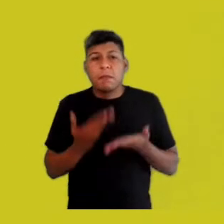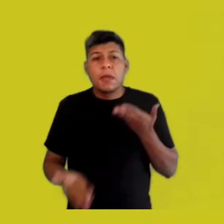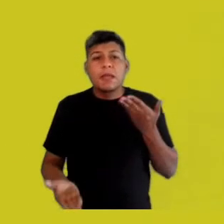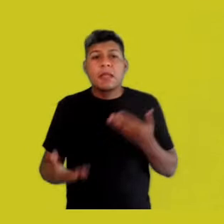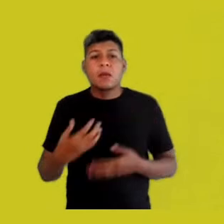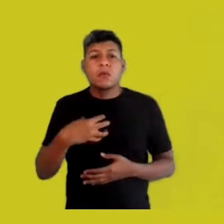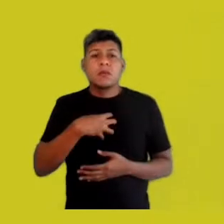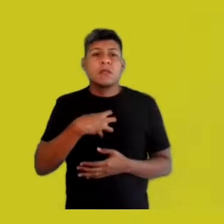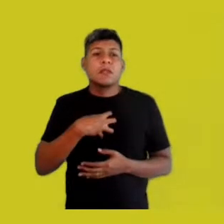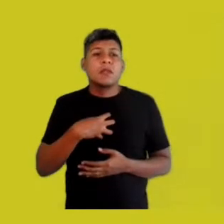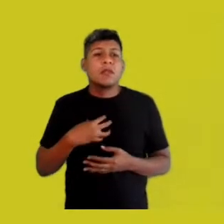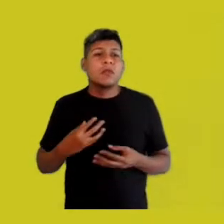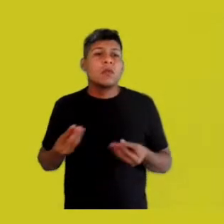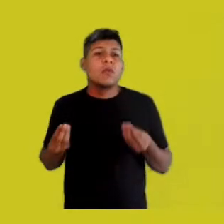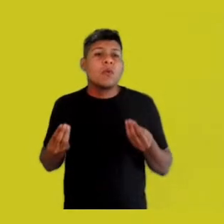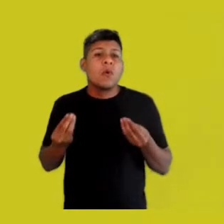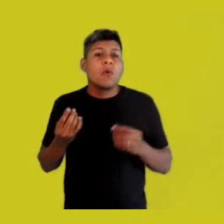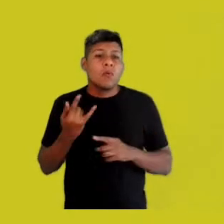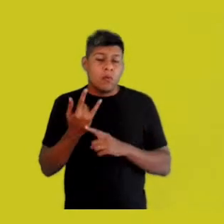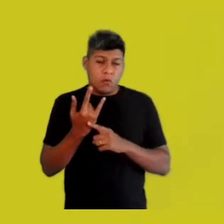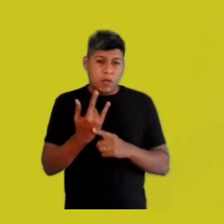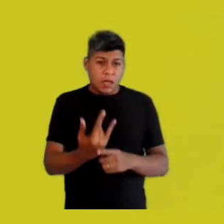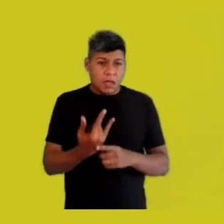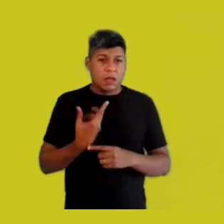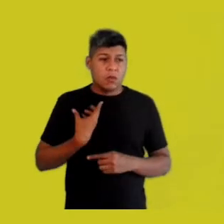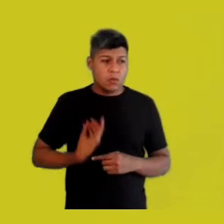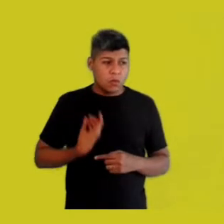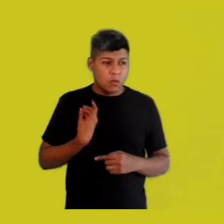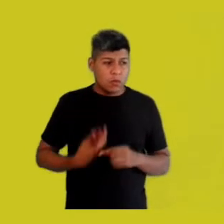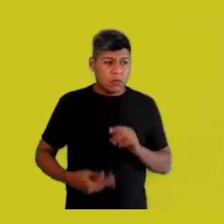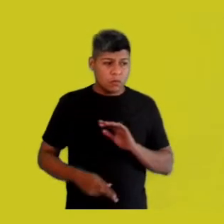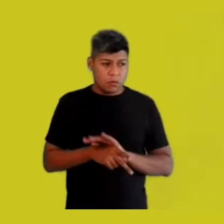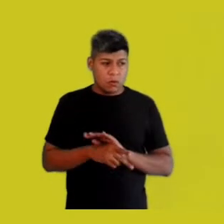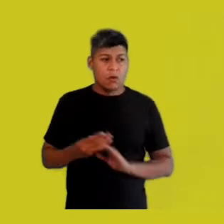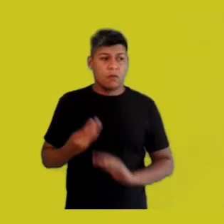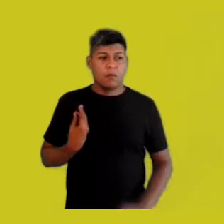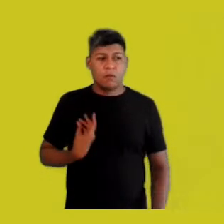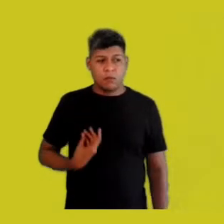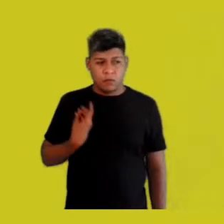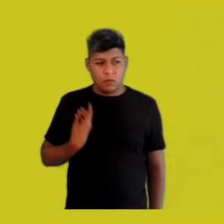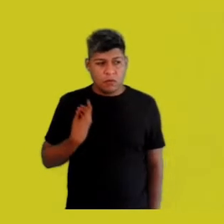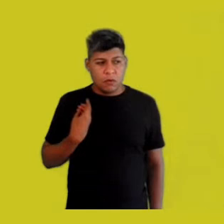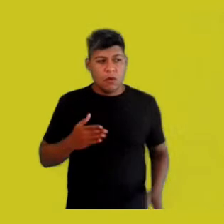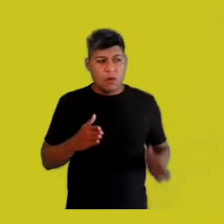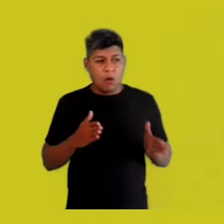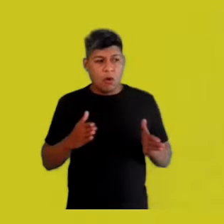How is the enchantment/tie in driftings and experiences of a global order?